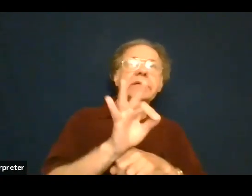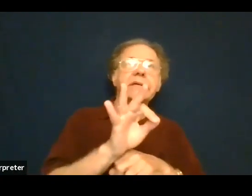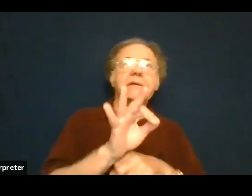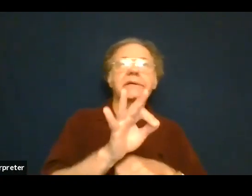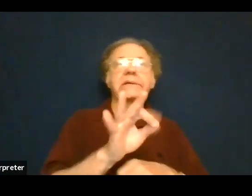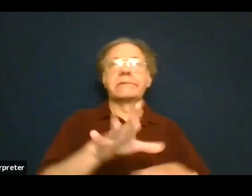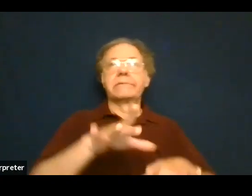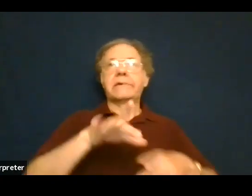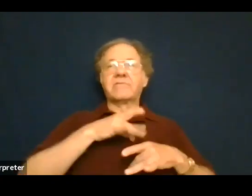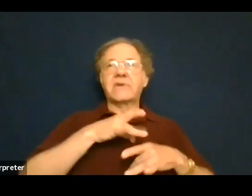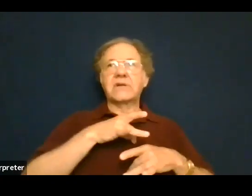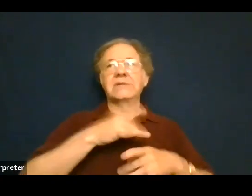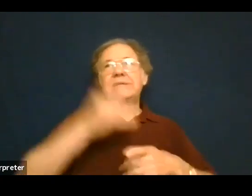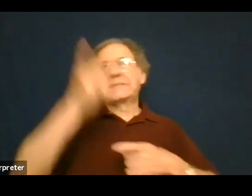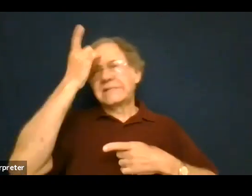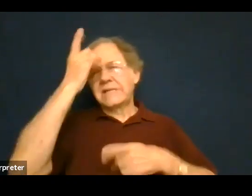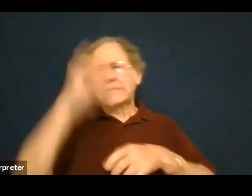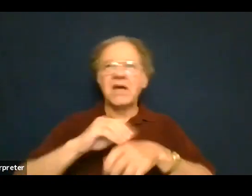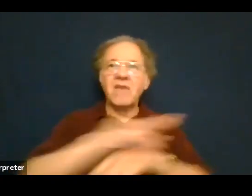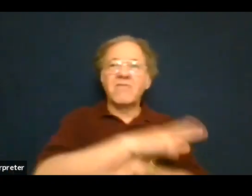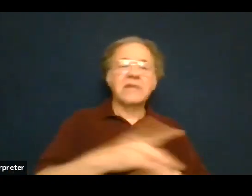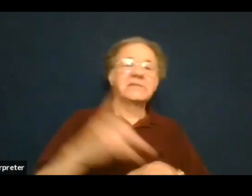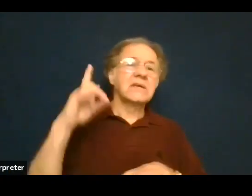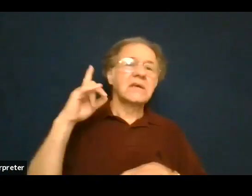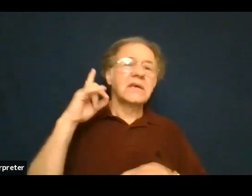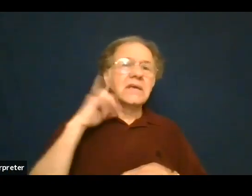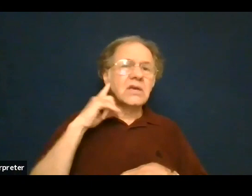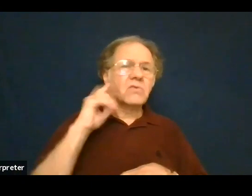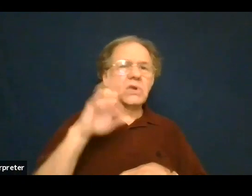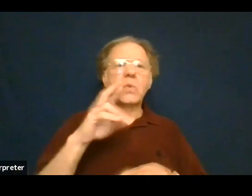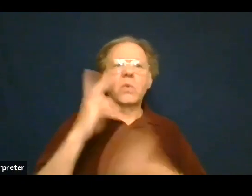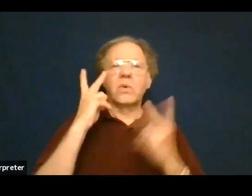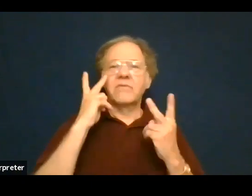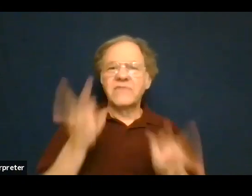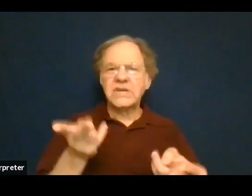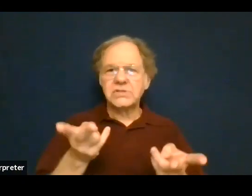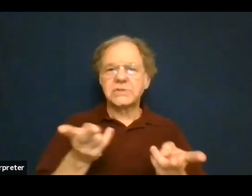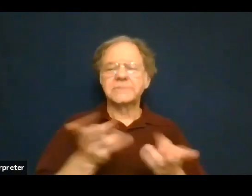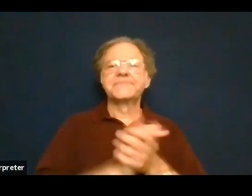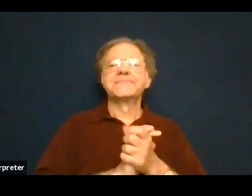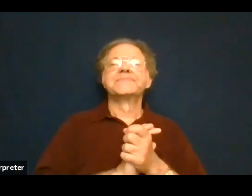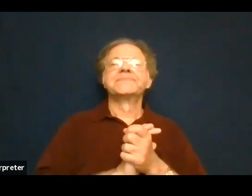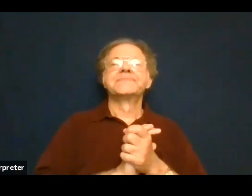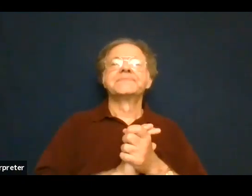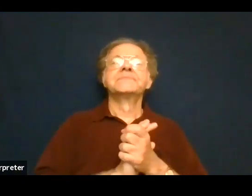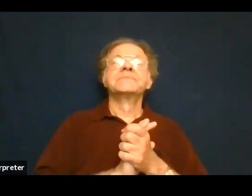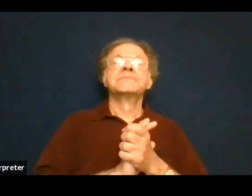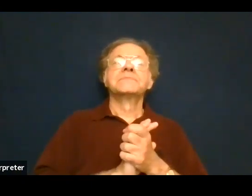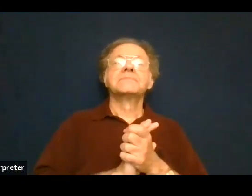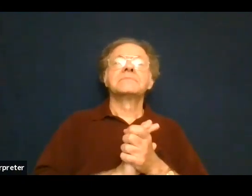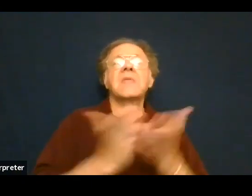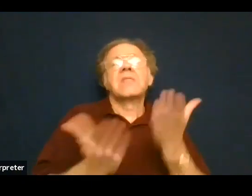hearing or vision. I think there may be more research that's